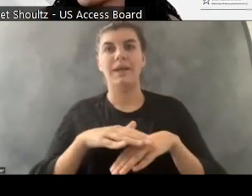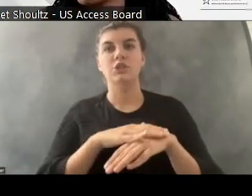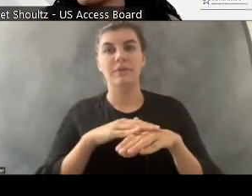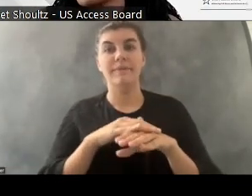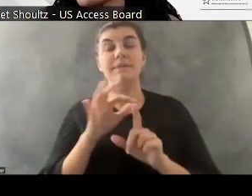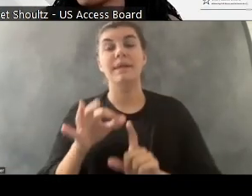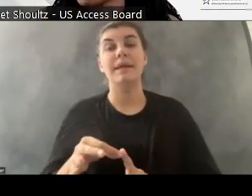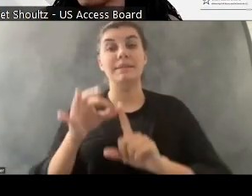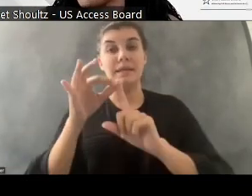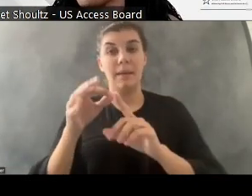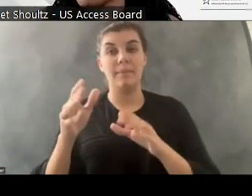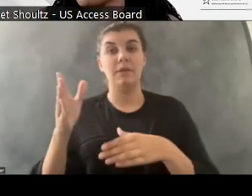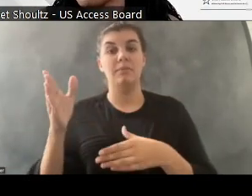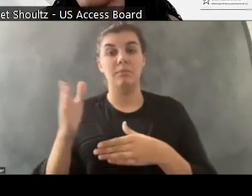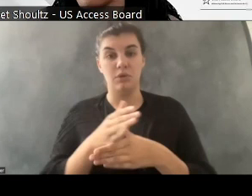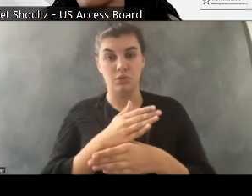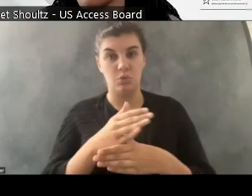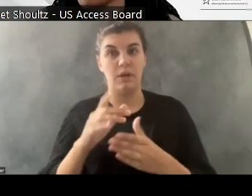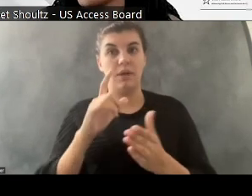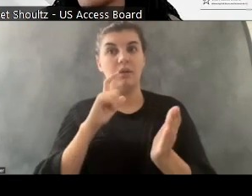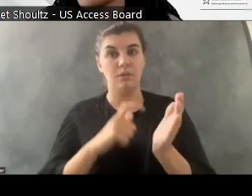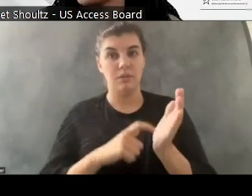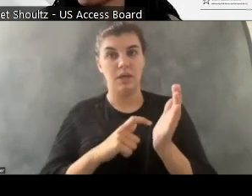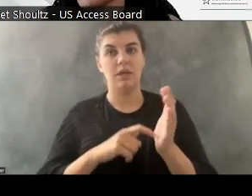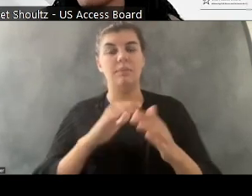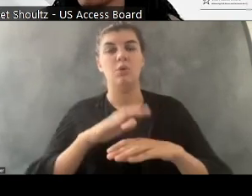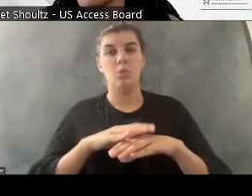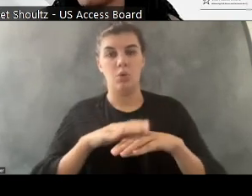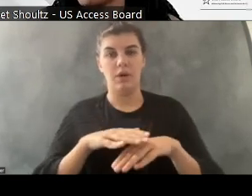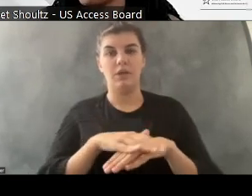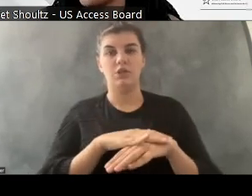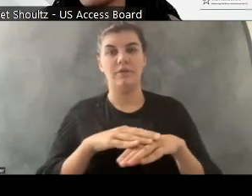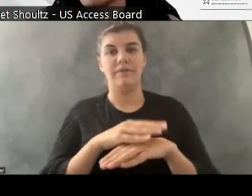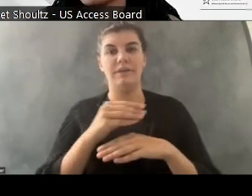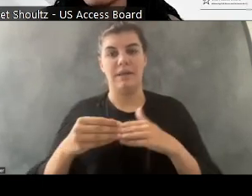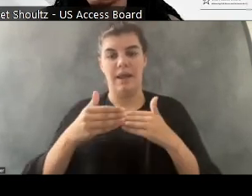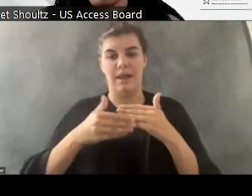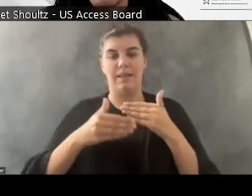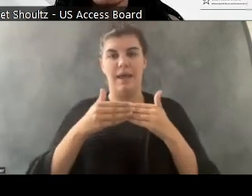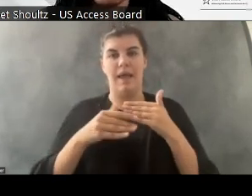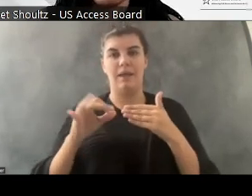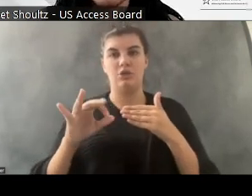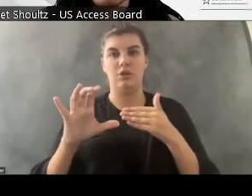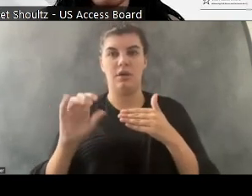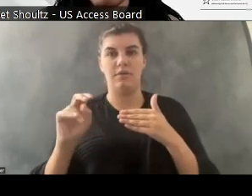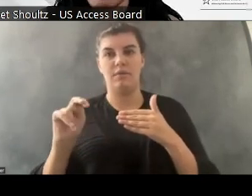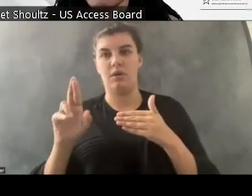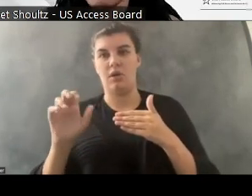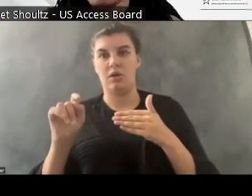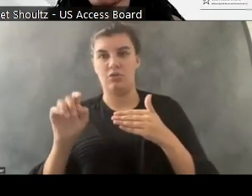detectable warning surface and the edge of the pavement where a setback is already permitted."